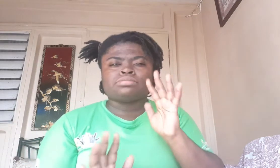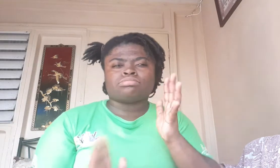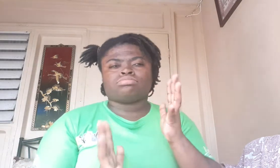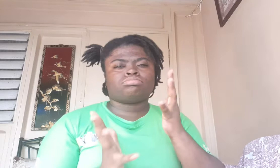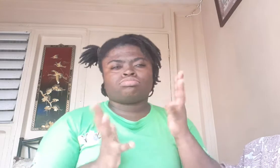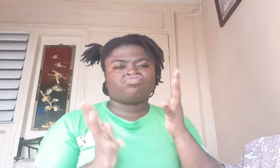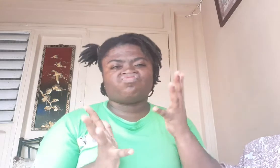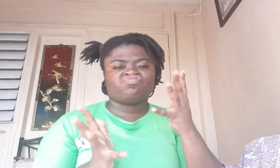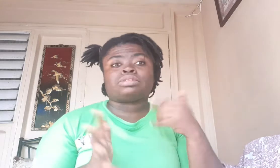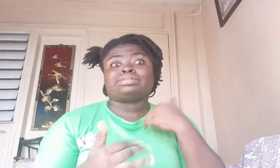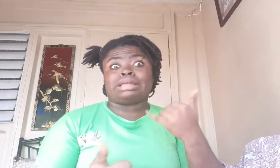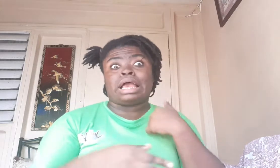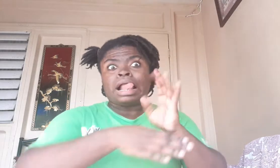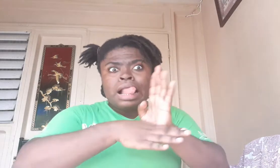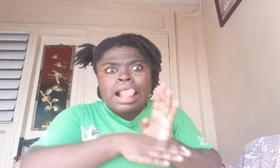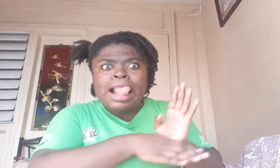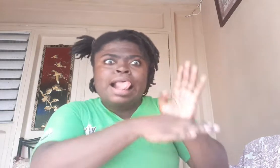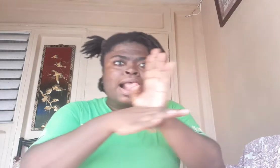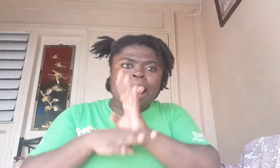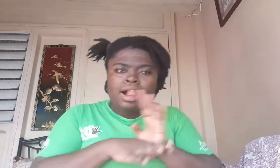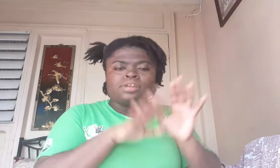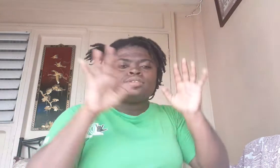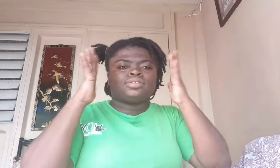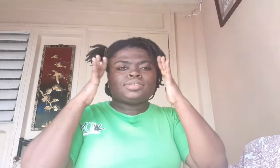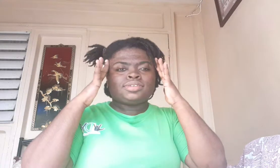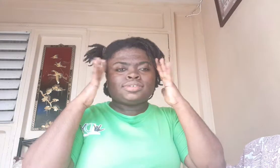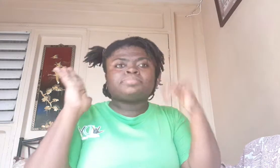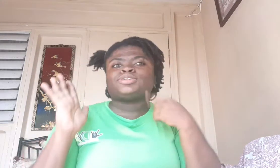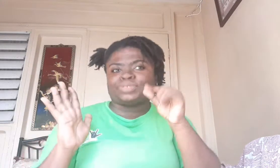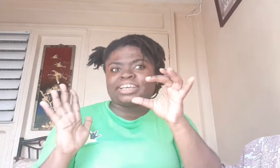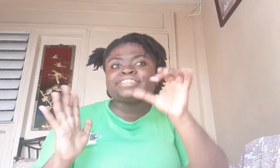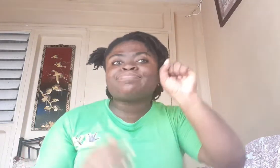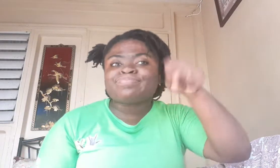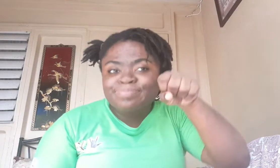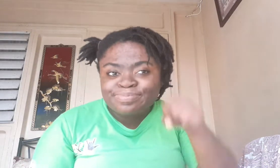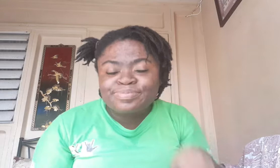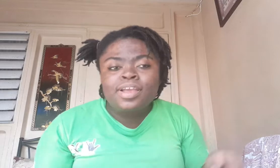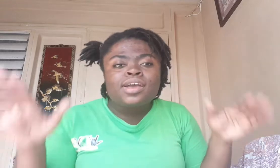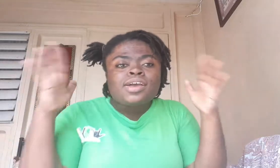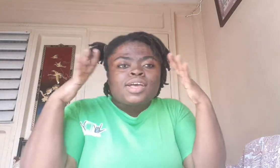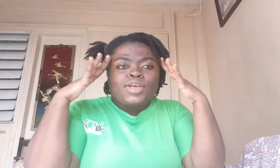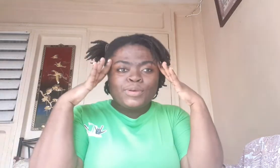also, another reason is that I am very busy because I am doing the Caribbean examination